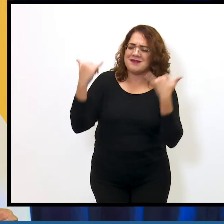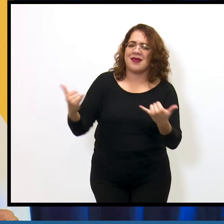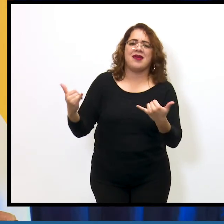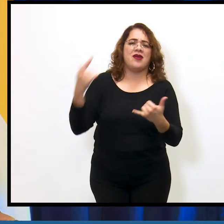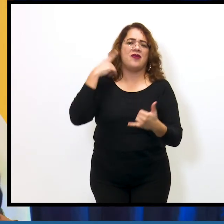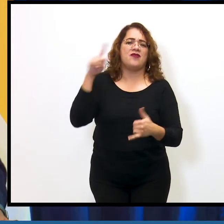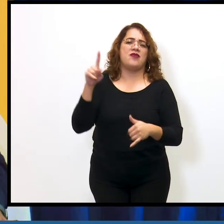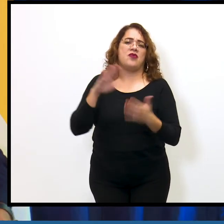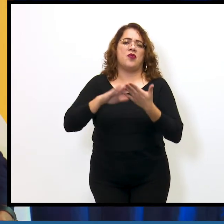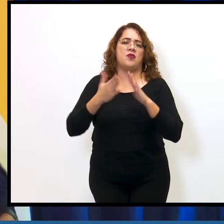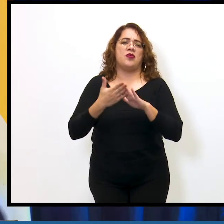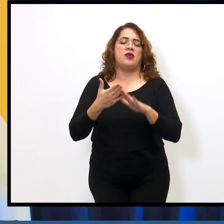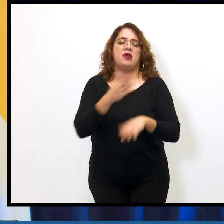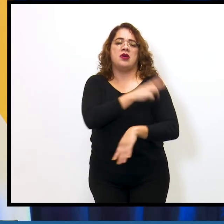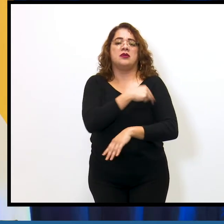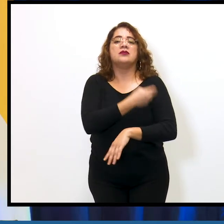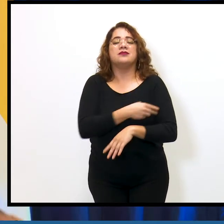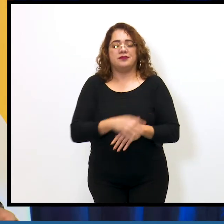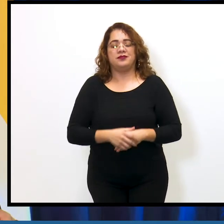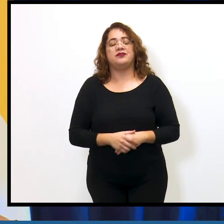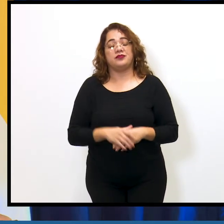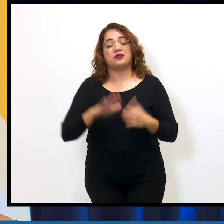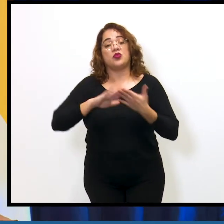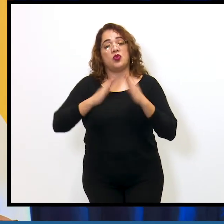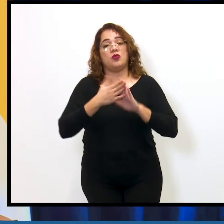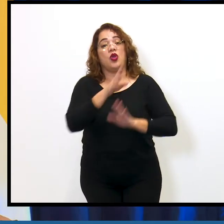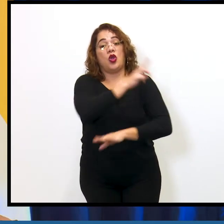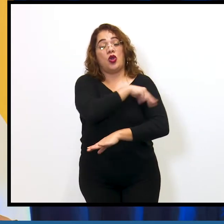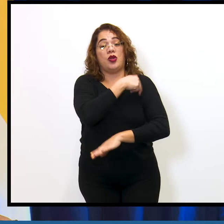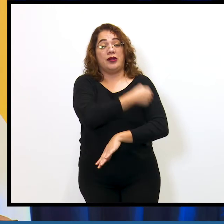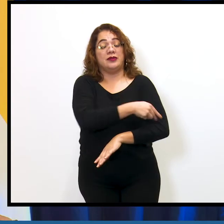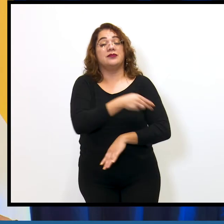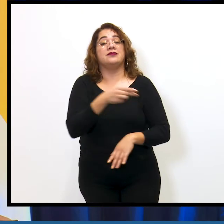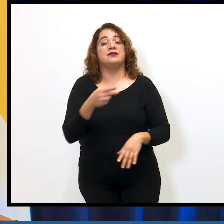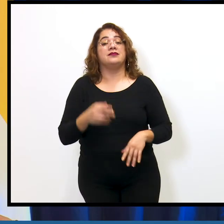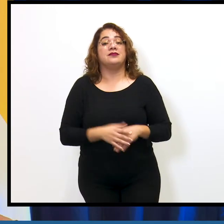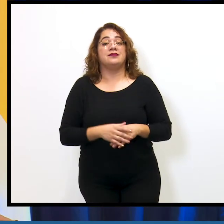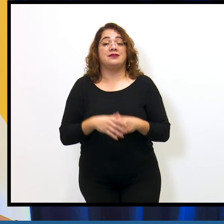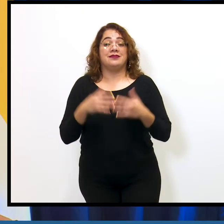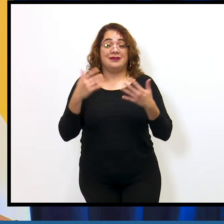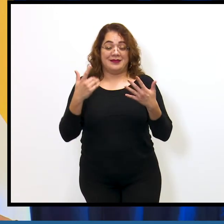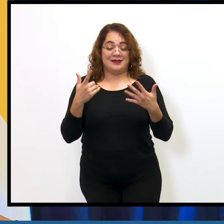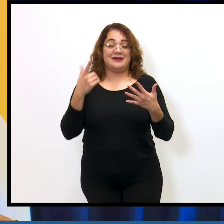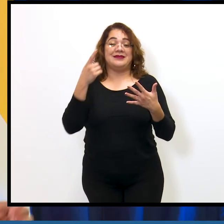So the the community hospitals and it's from what I understand it's in its final checklist. They've